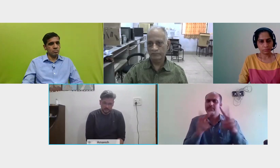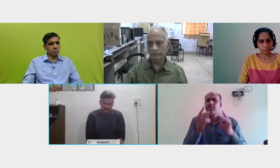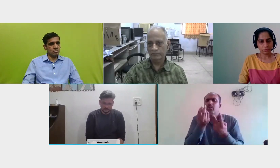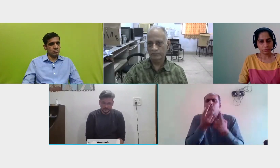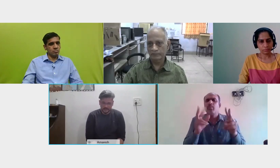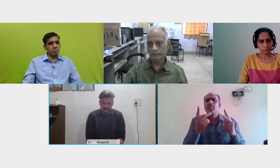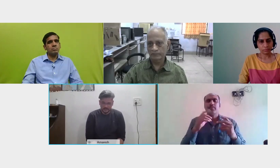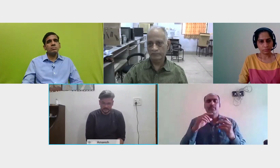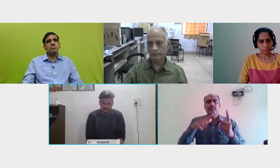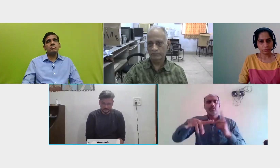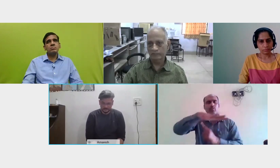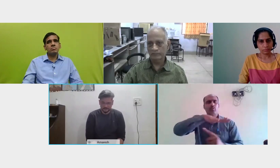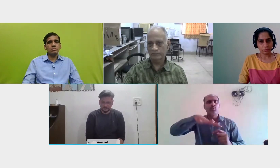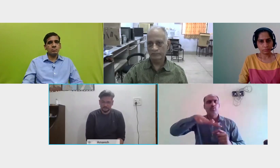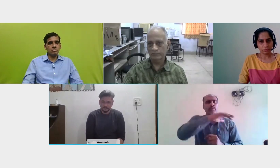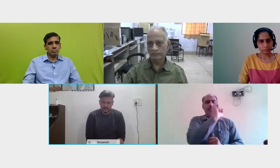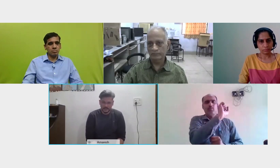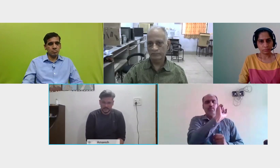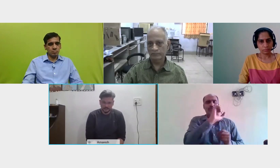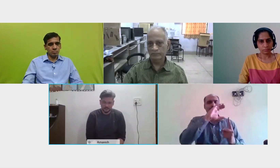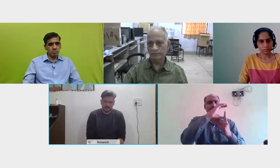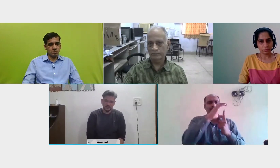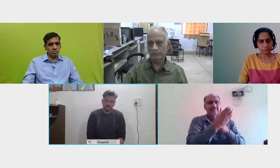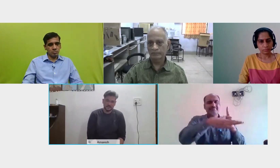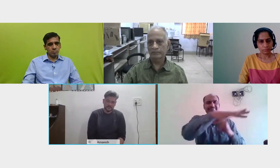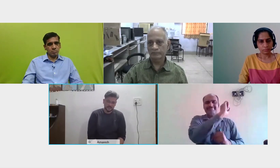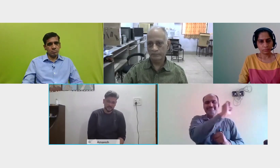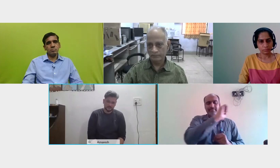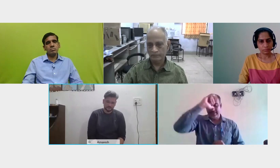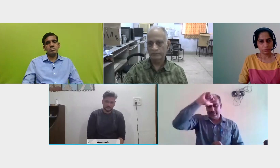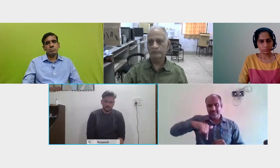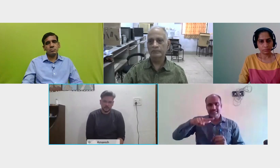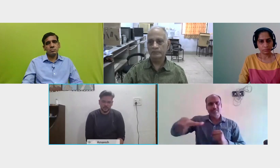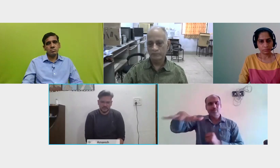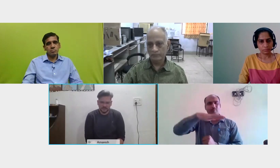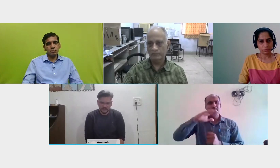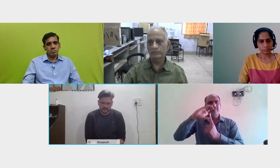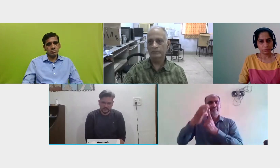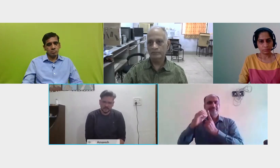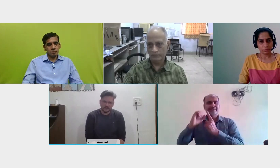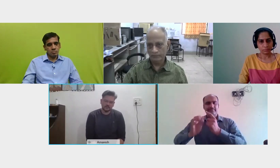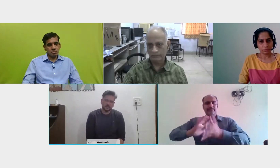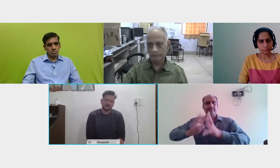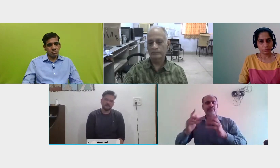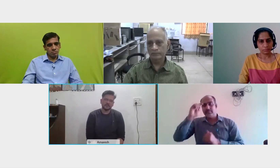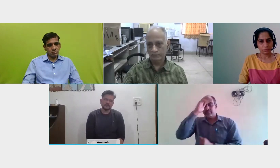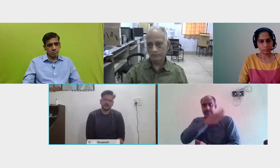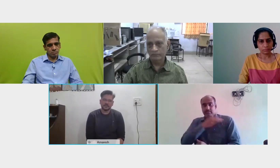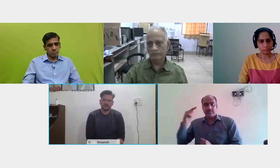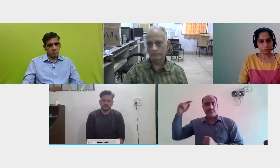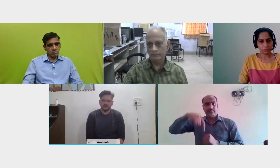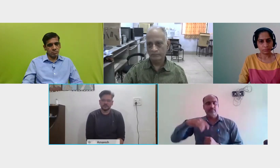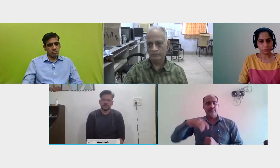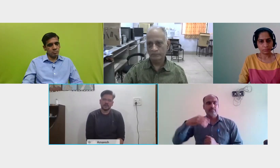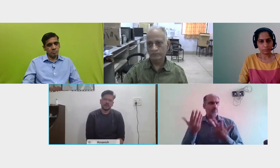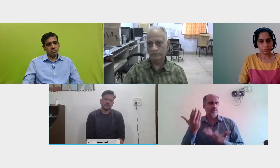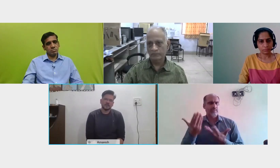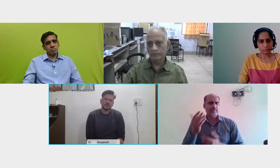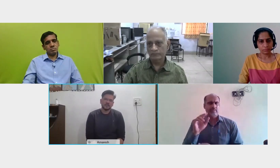to her analysis 80-85% of the signs were similar and 25% of the signs were different. This